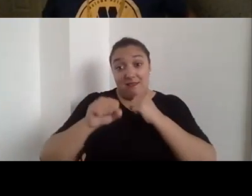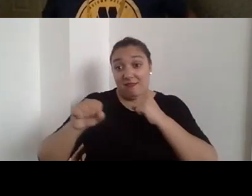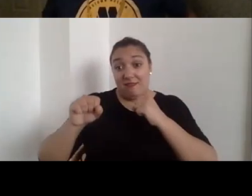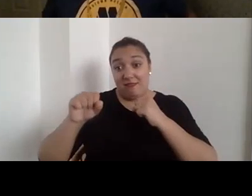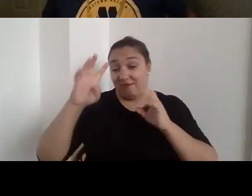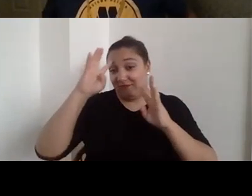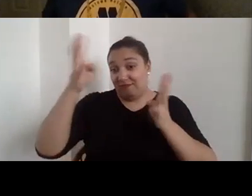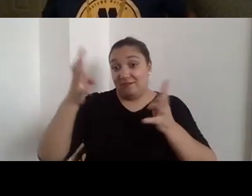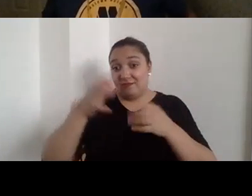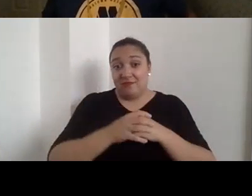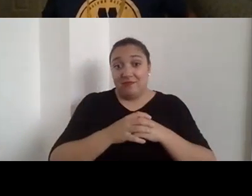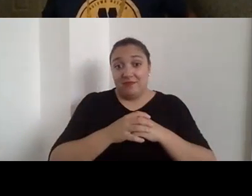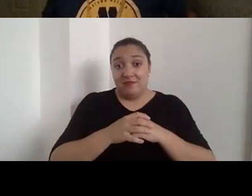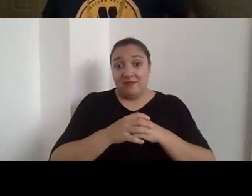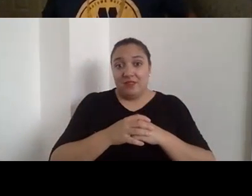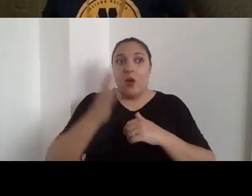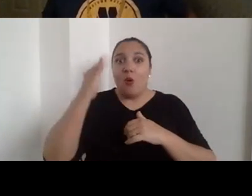indulgent and I think it's important for someone to say